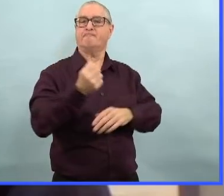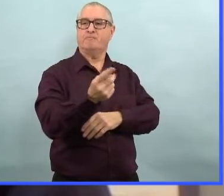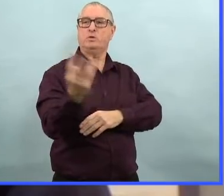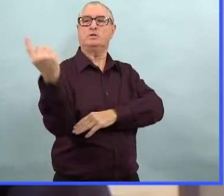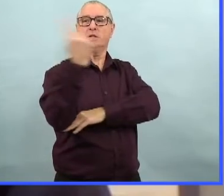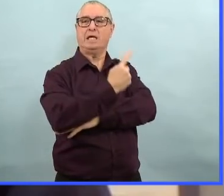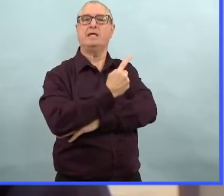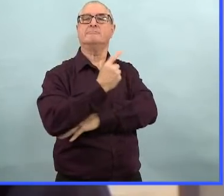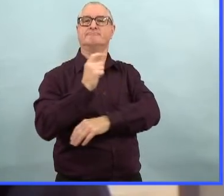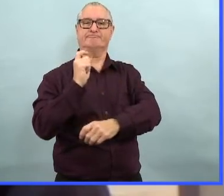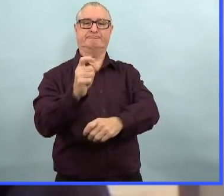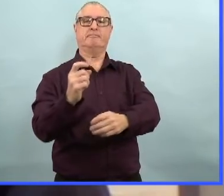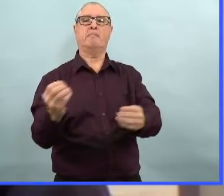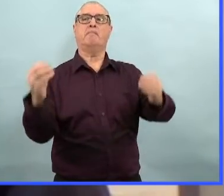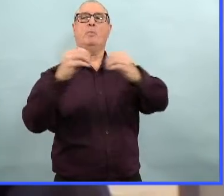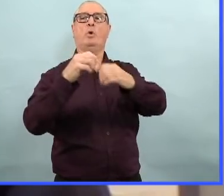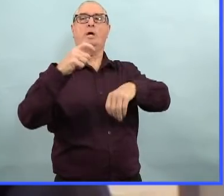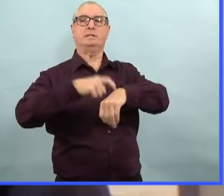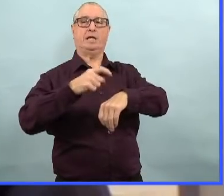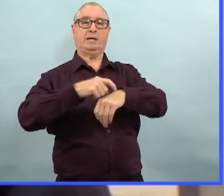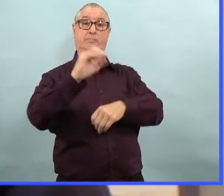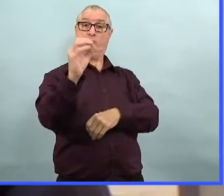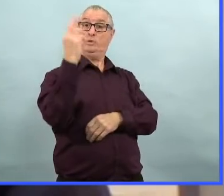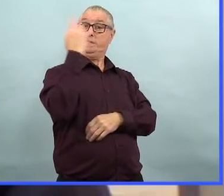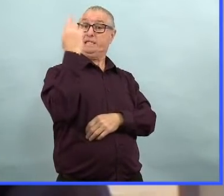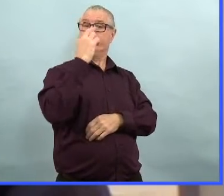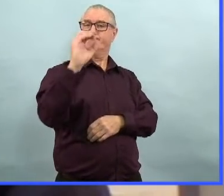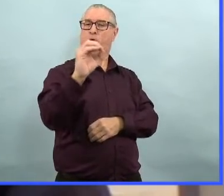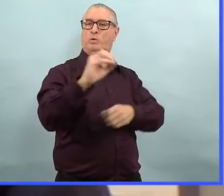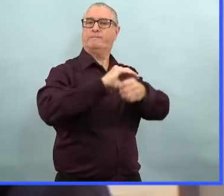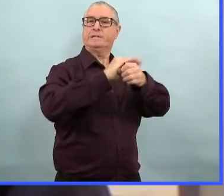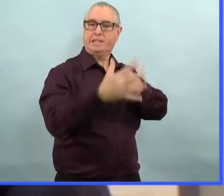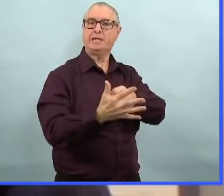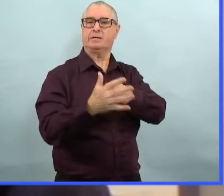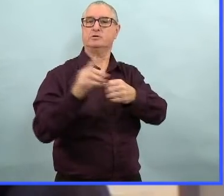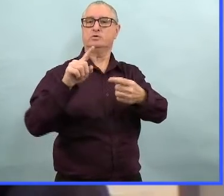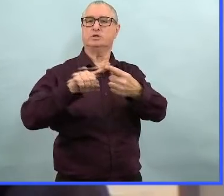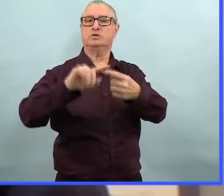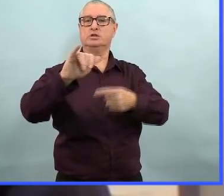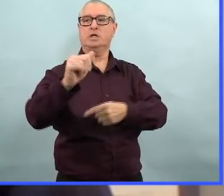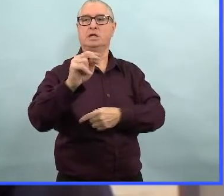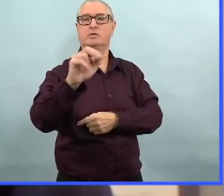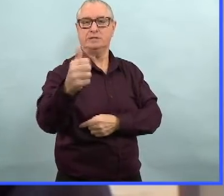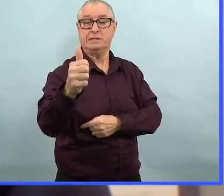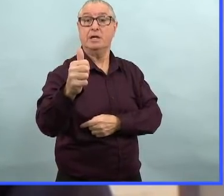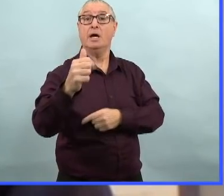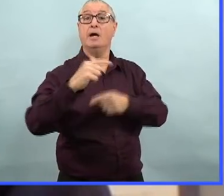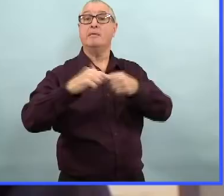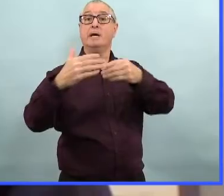what's happening with omicron we're seeing those rapid escalation in case counts and so these are